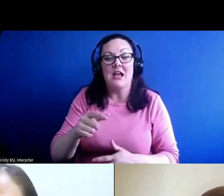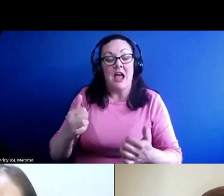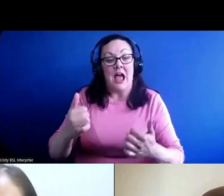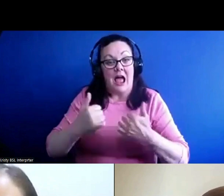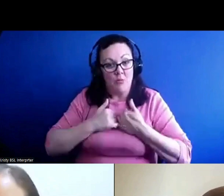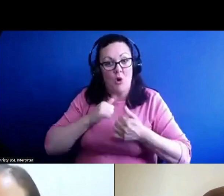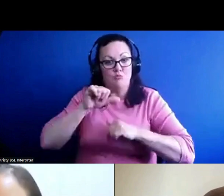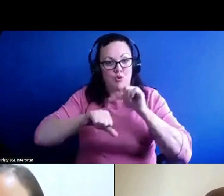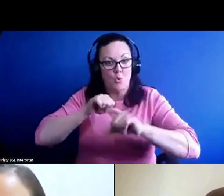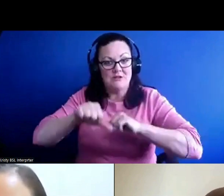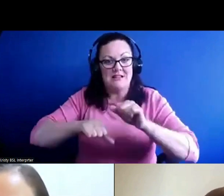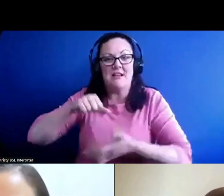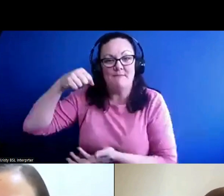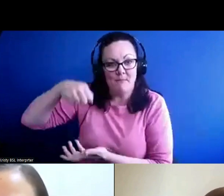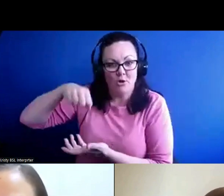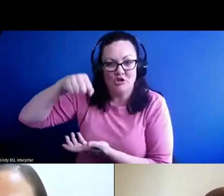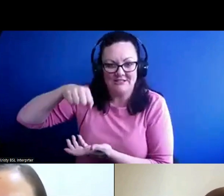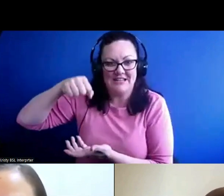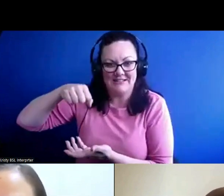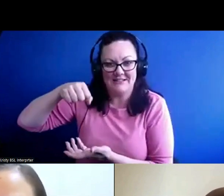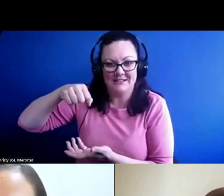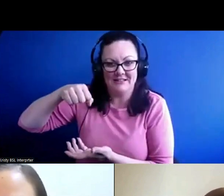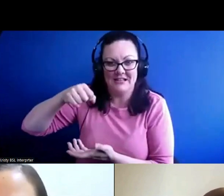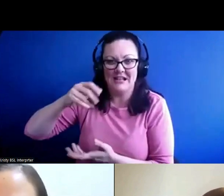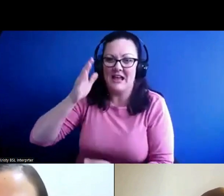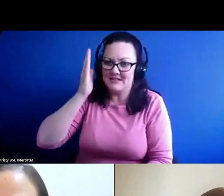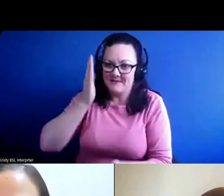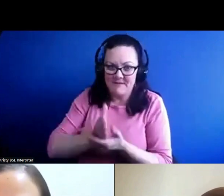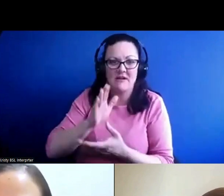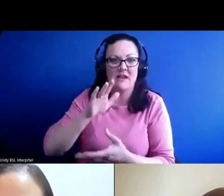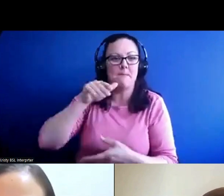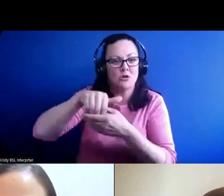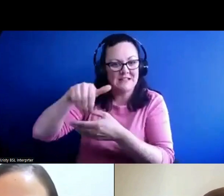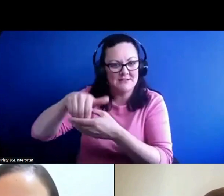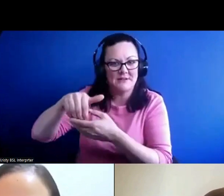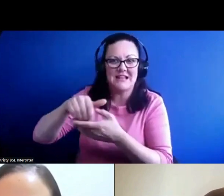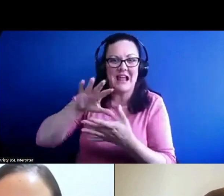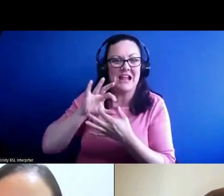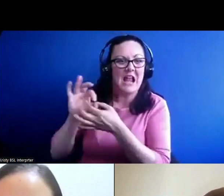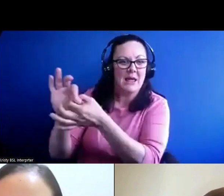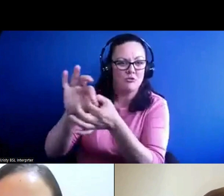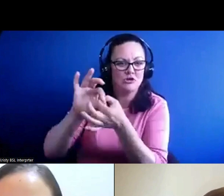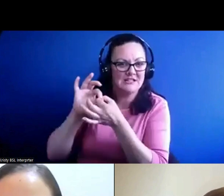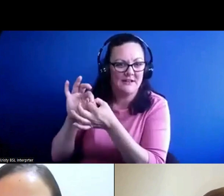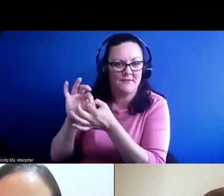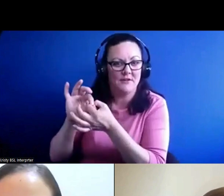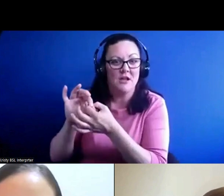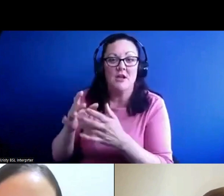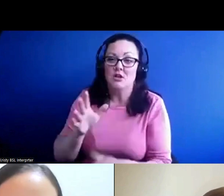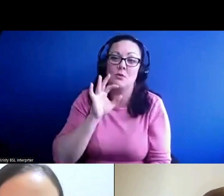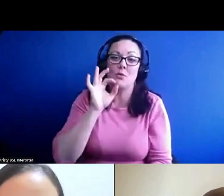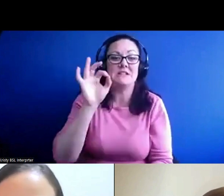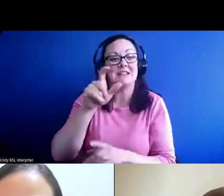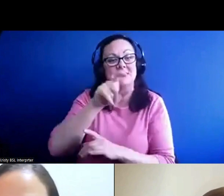budgeting is participatory and collaborative. So we would say this is the